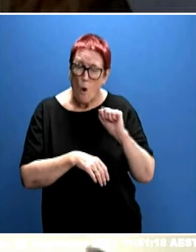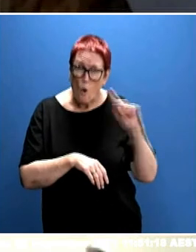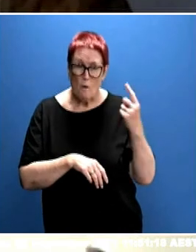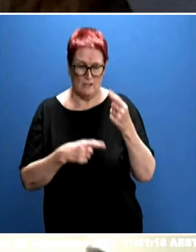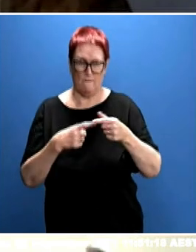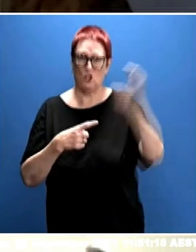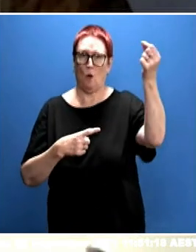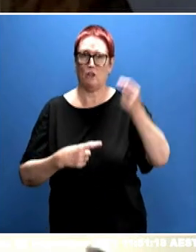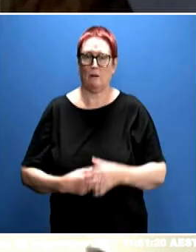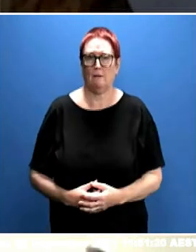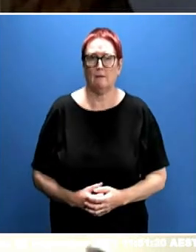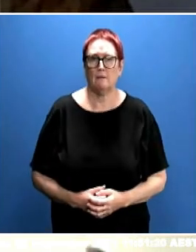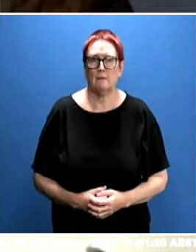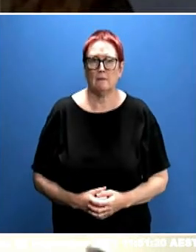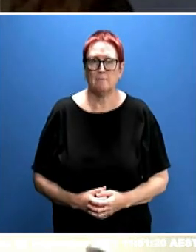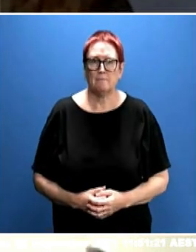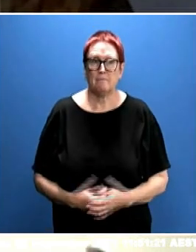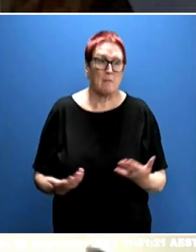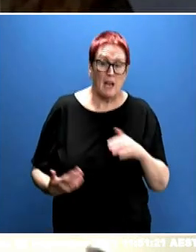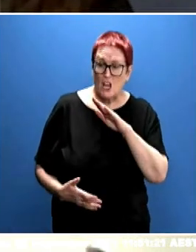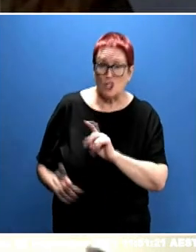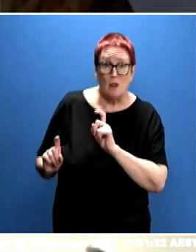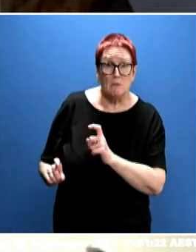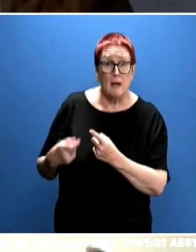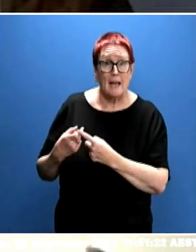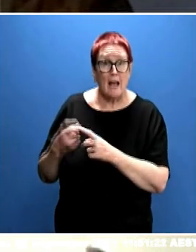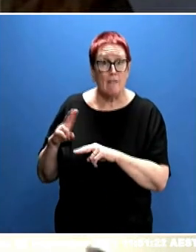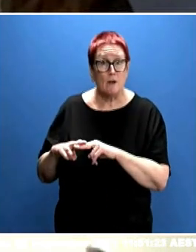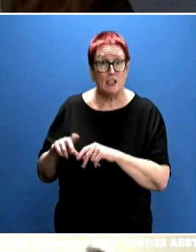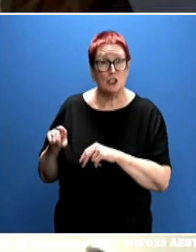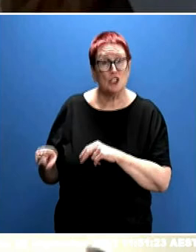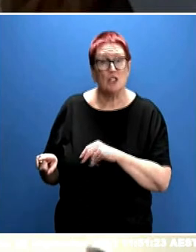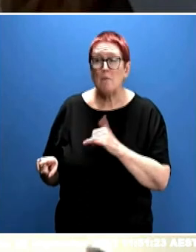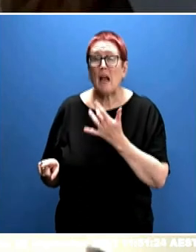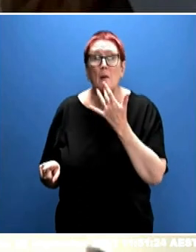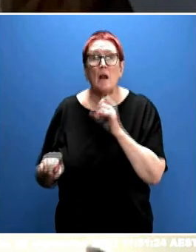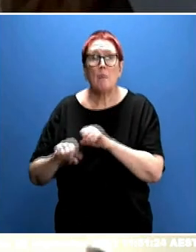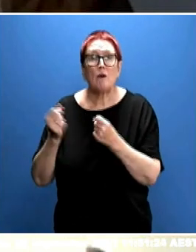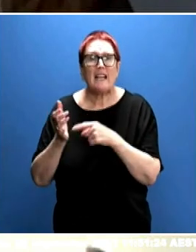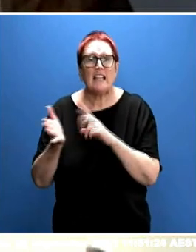So if a child in Kath French smashes the television screen